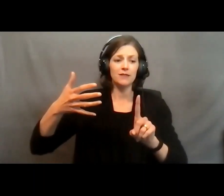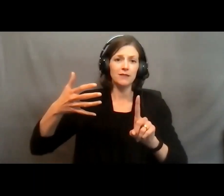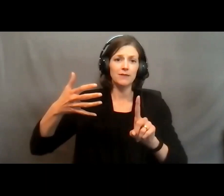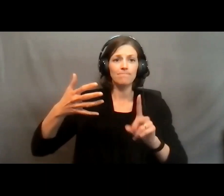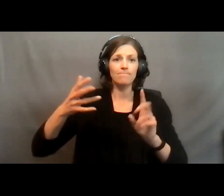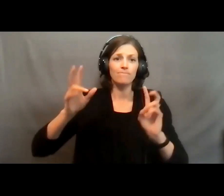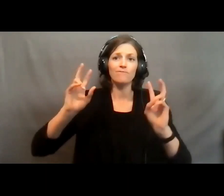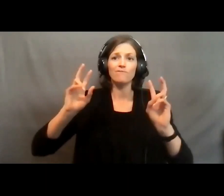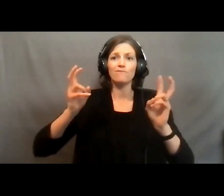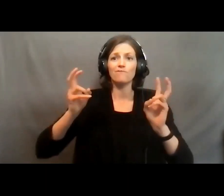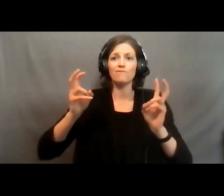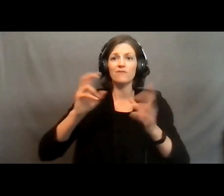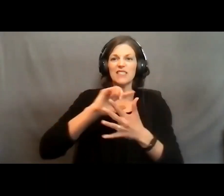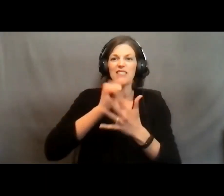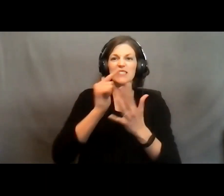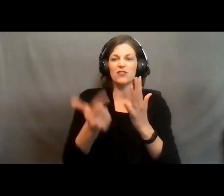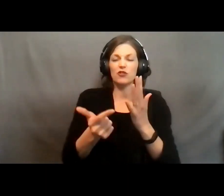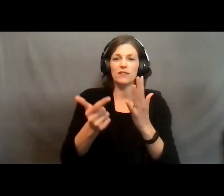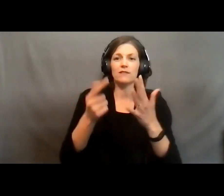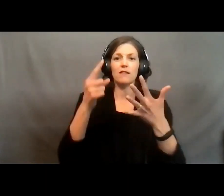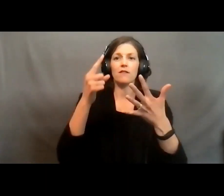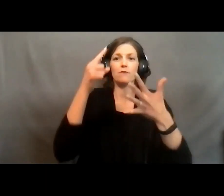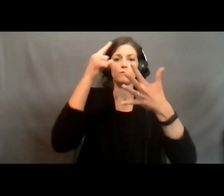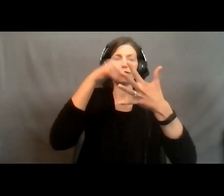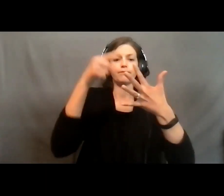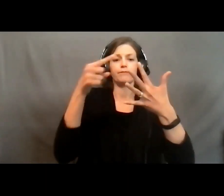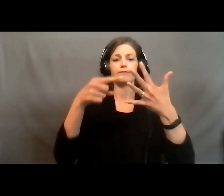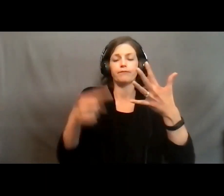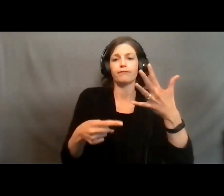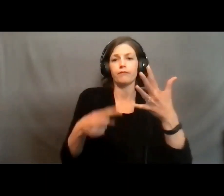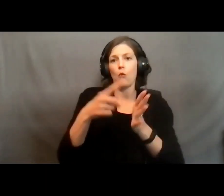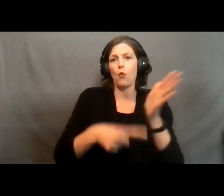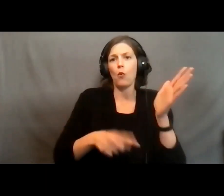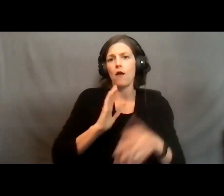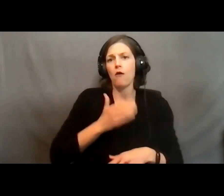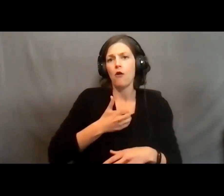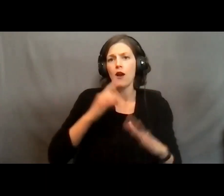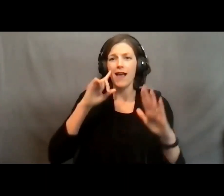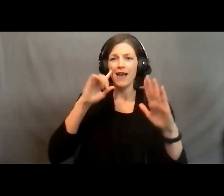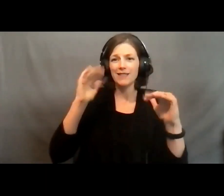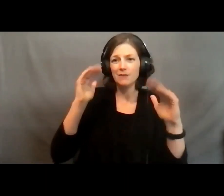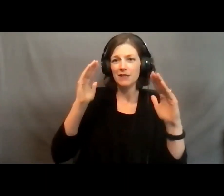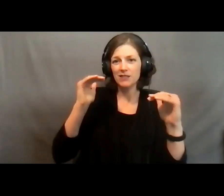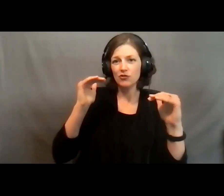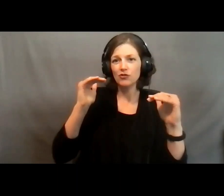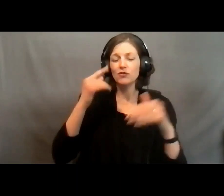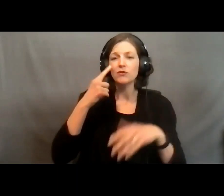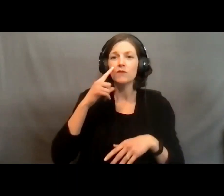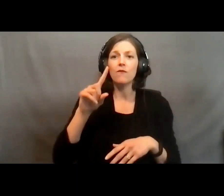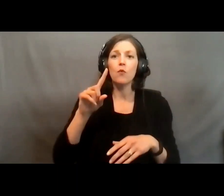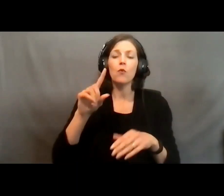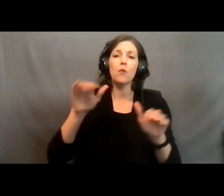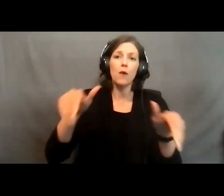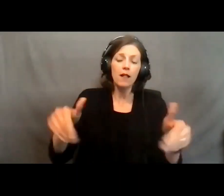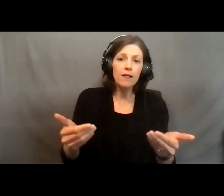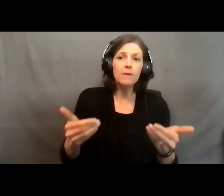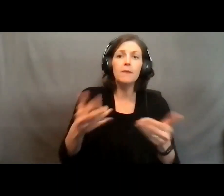series of bullets 13:31:47 on what our expectations are for welcoming 13:31:50 and inclusive